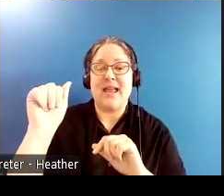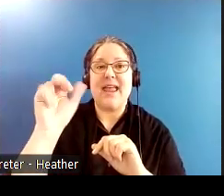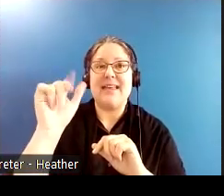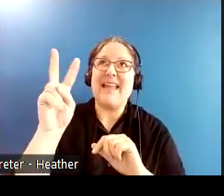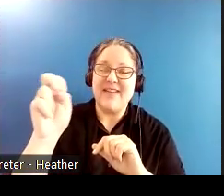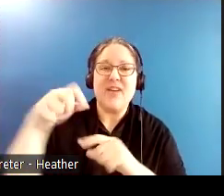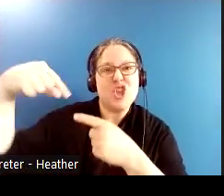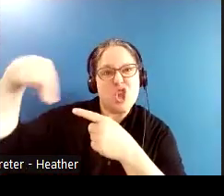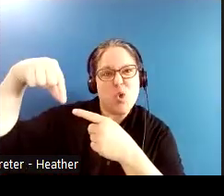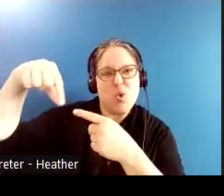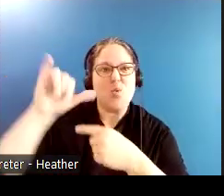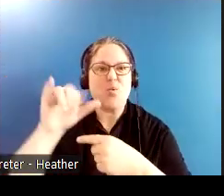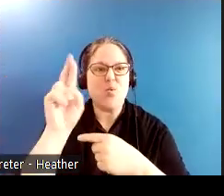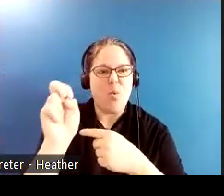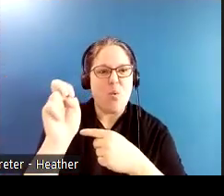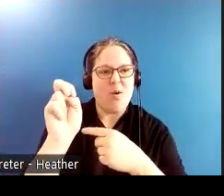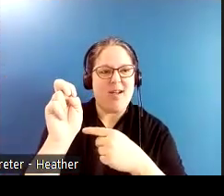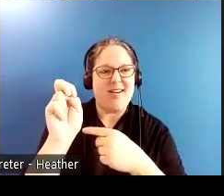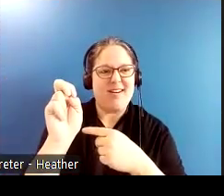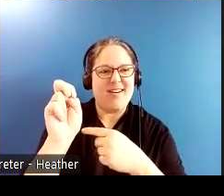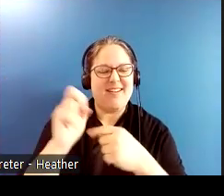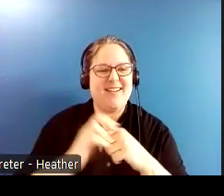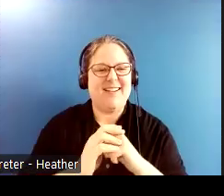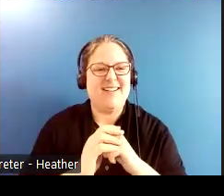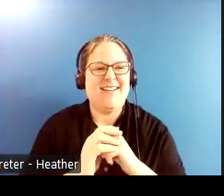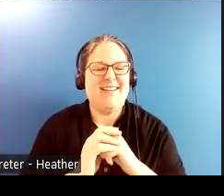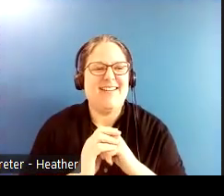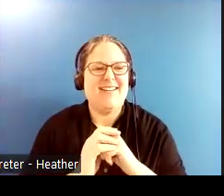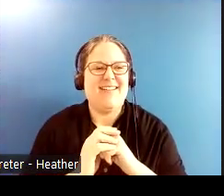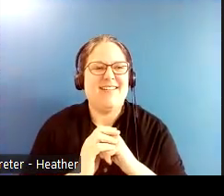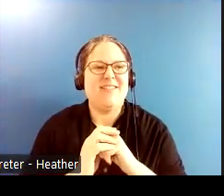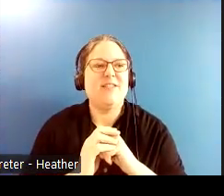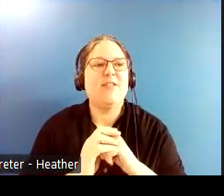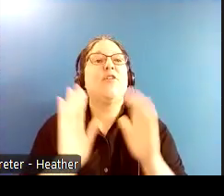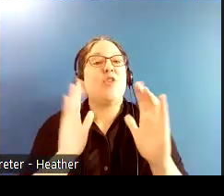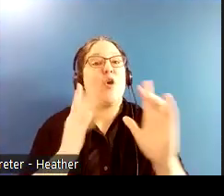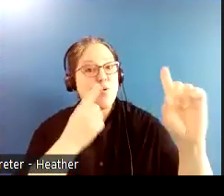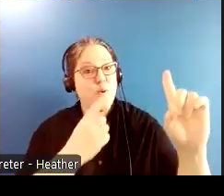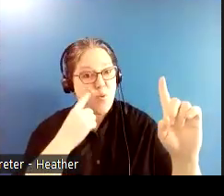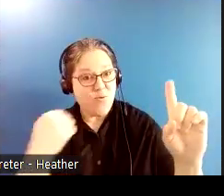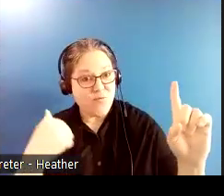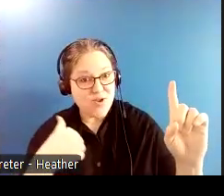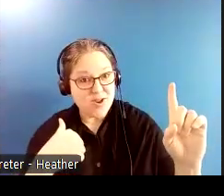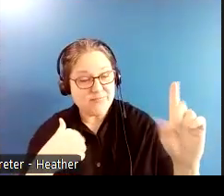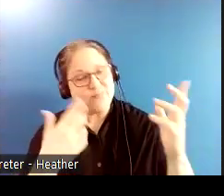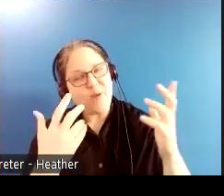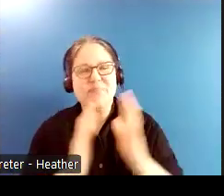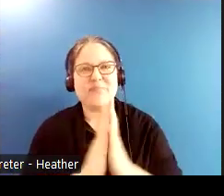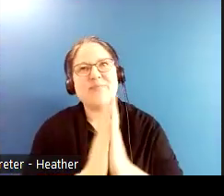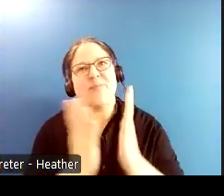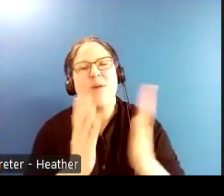we'll hear more about in a few minutes. And uh the goal of doing this really was to you know have a